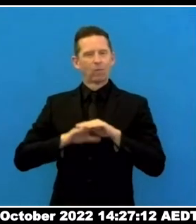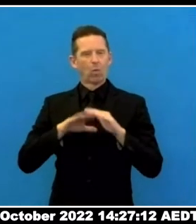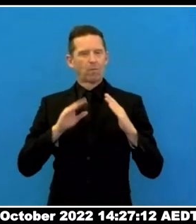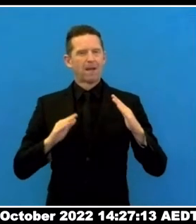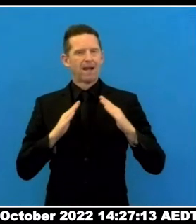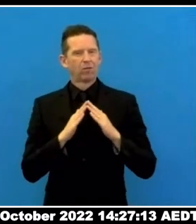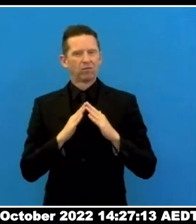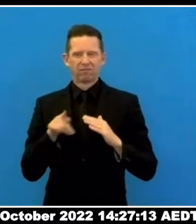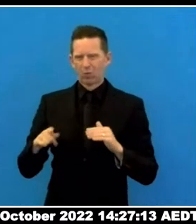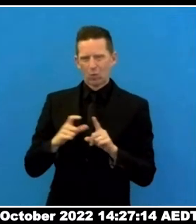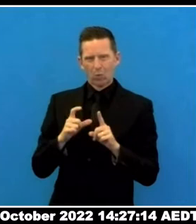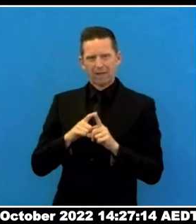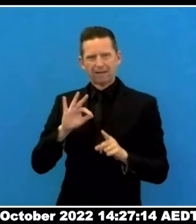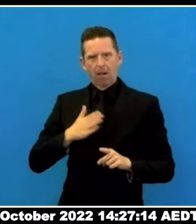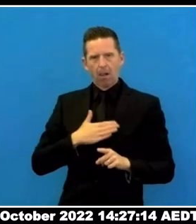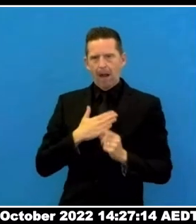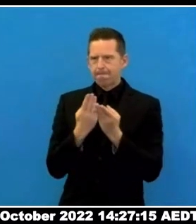She doesn't like enclosed spaces.